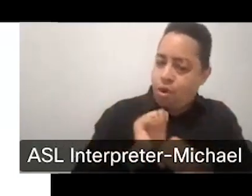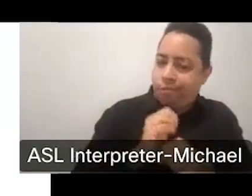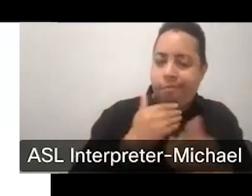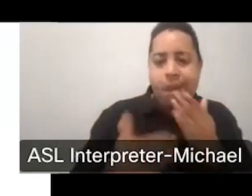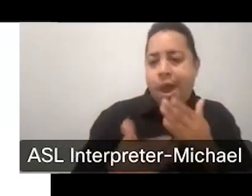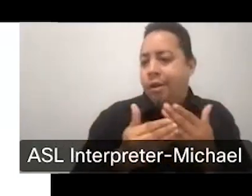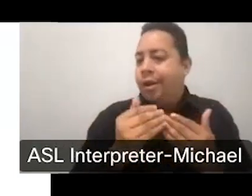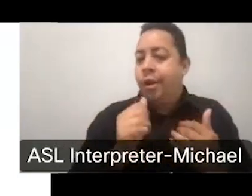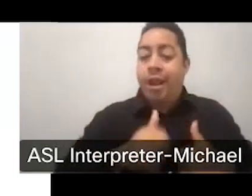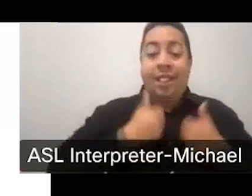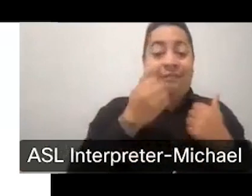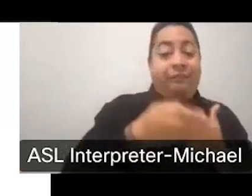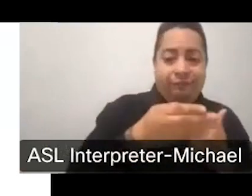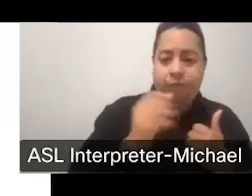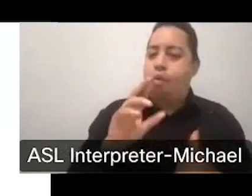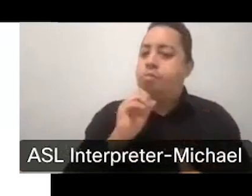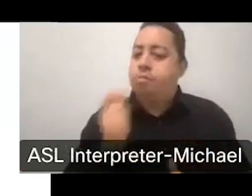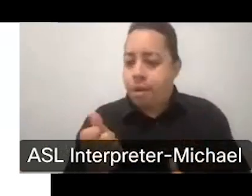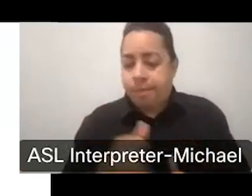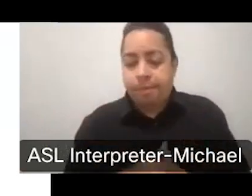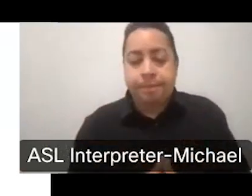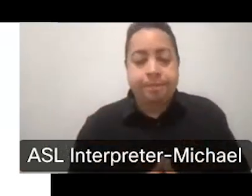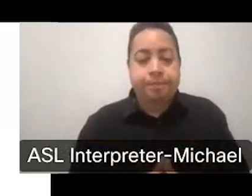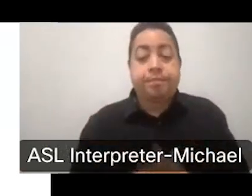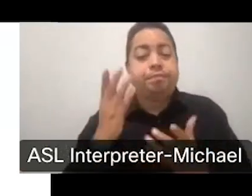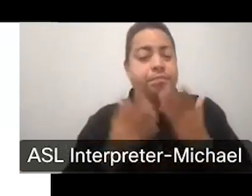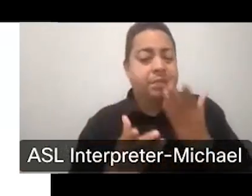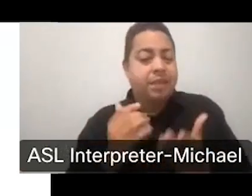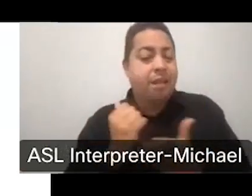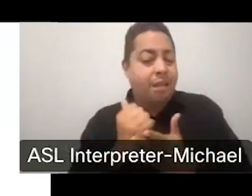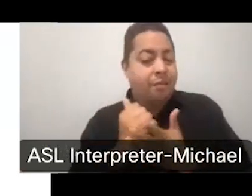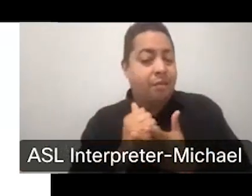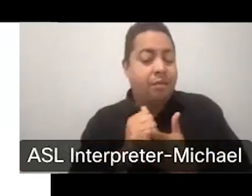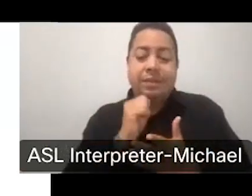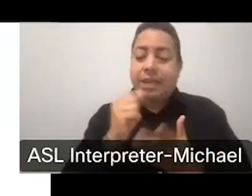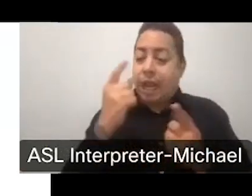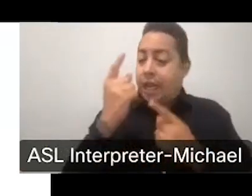It may be helpful to consider not just a location, but the larger commuting area.